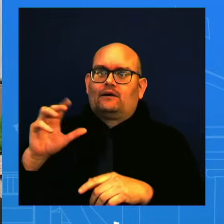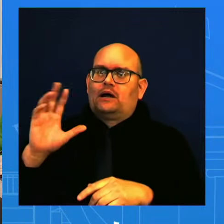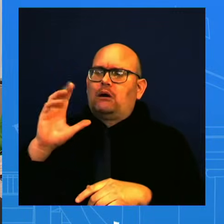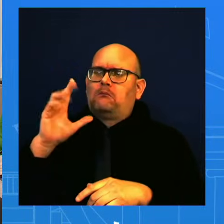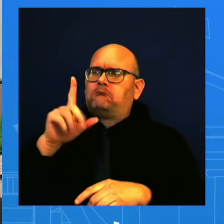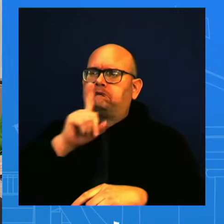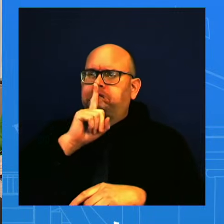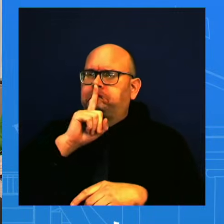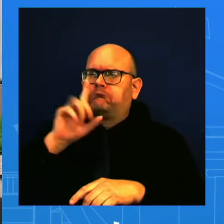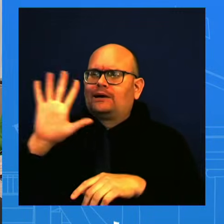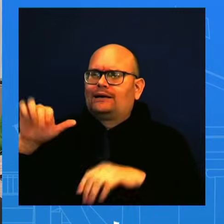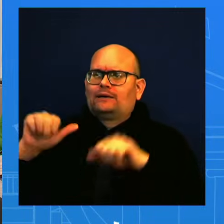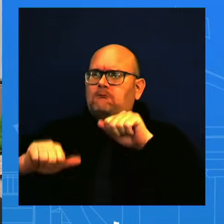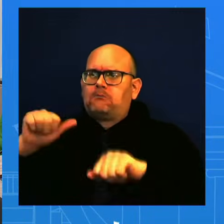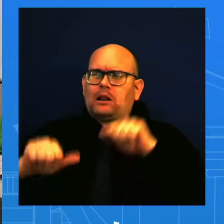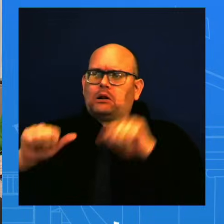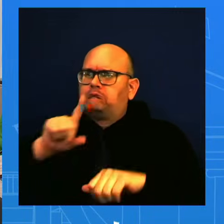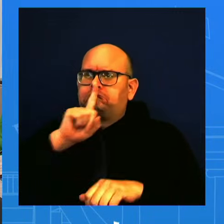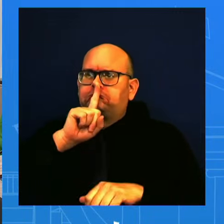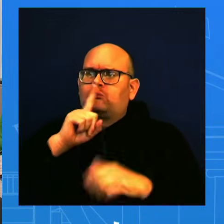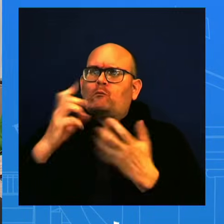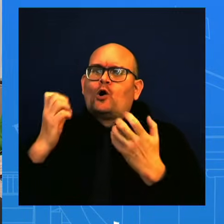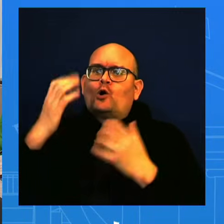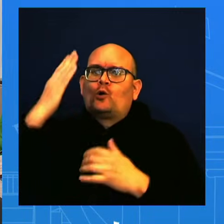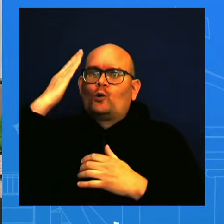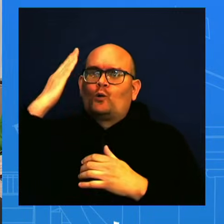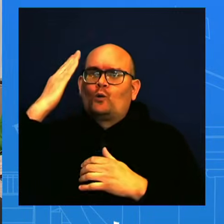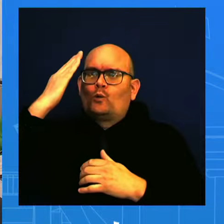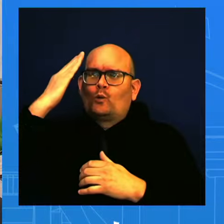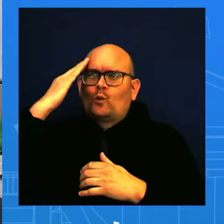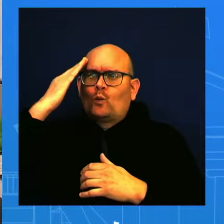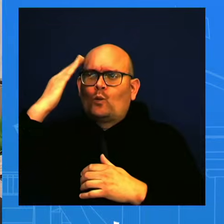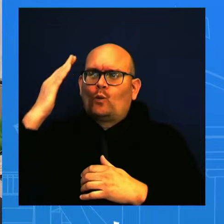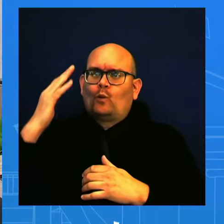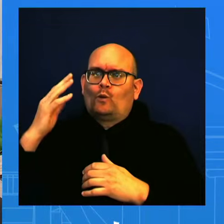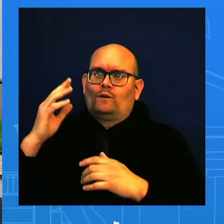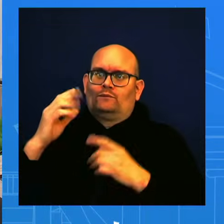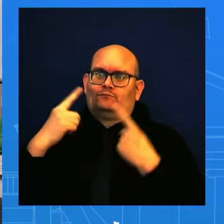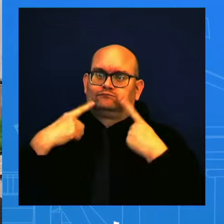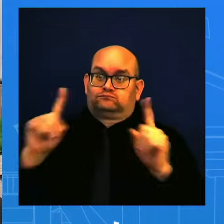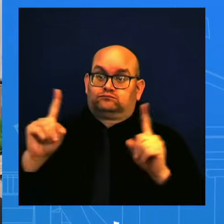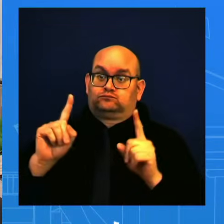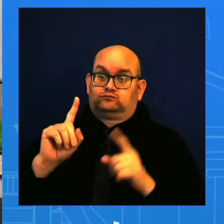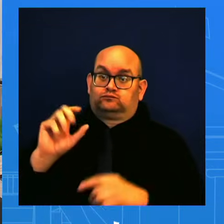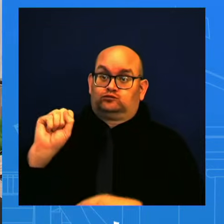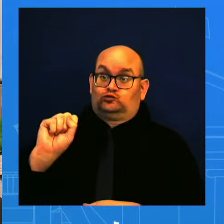that this administration will continue to do everything that it -- it can to make sure that people get back on its feet.